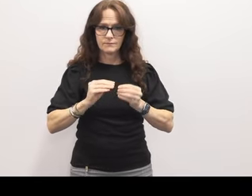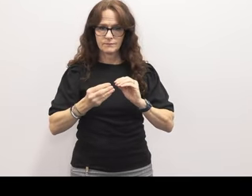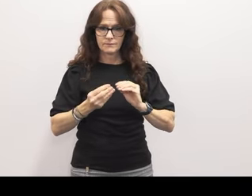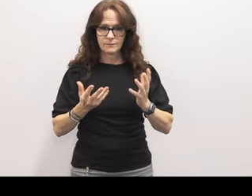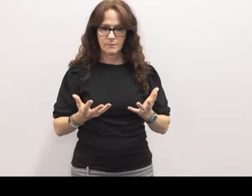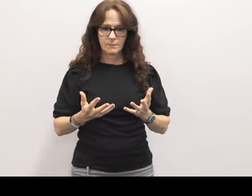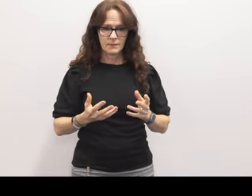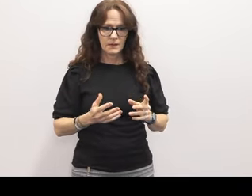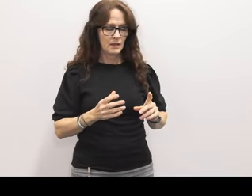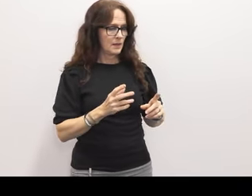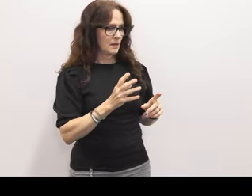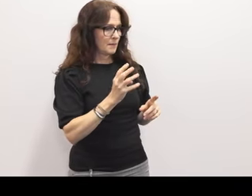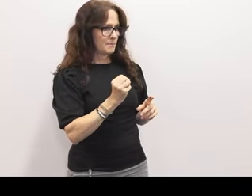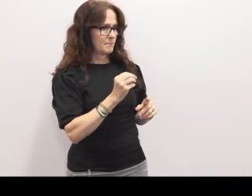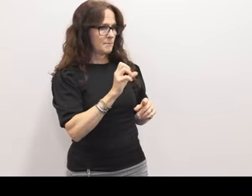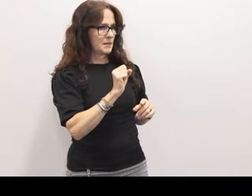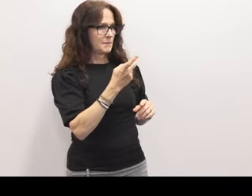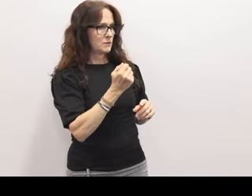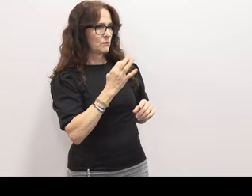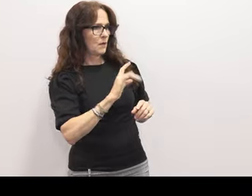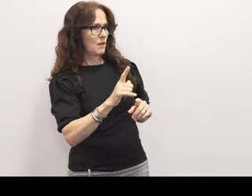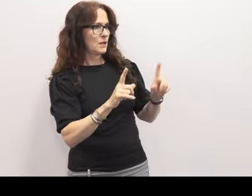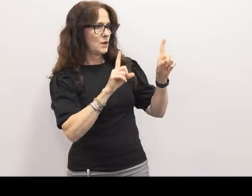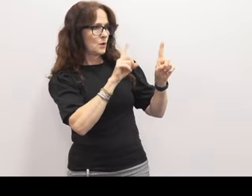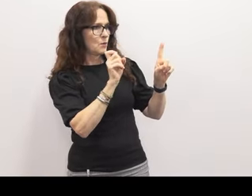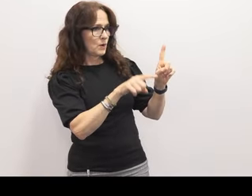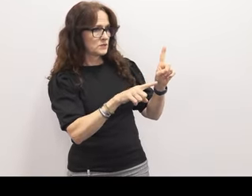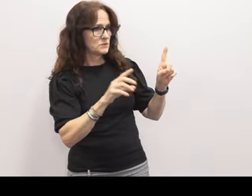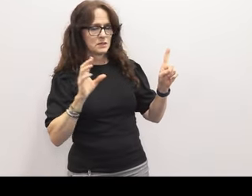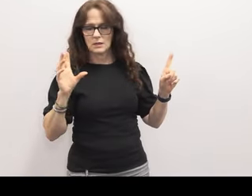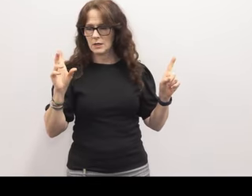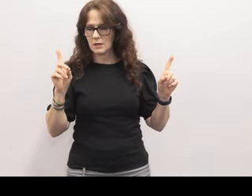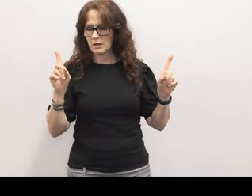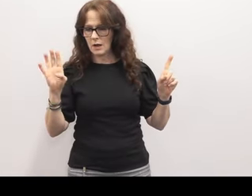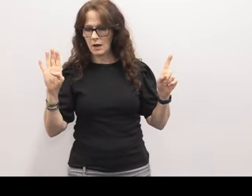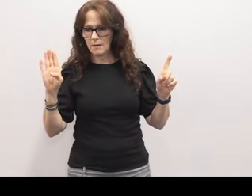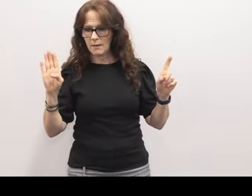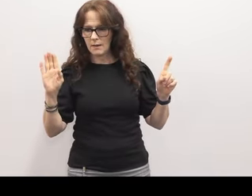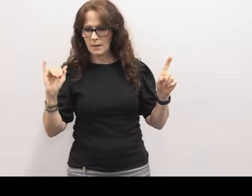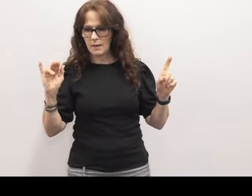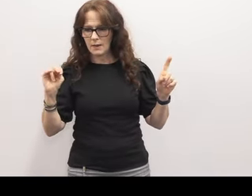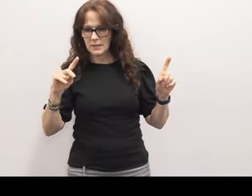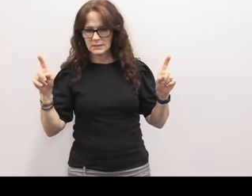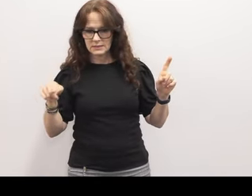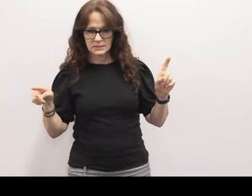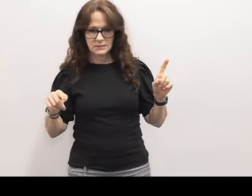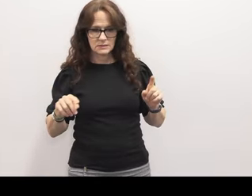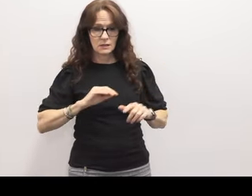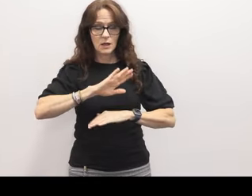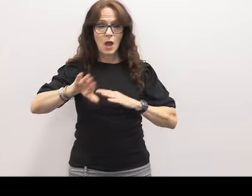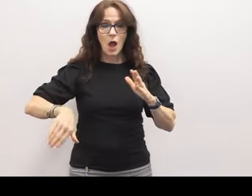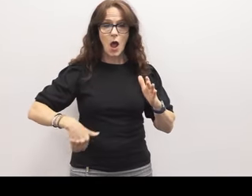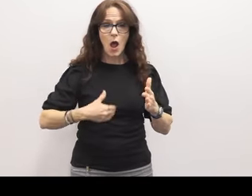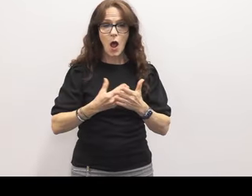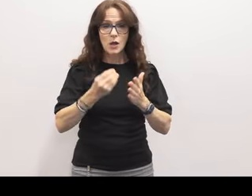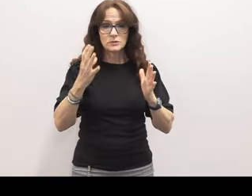[Juan Benitez] Just a quick clarifying question. All students is everyone, but Black students?